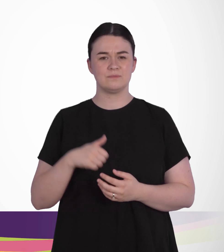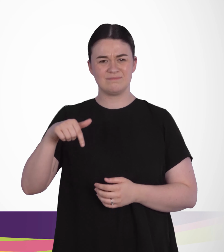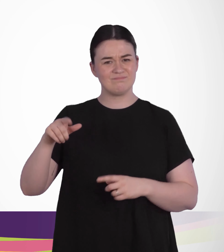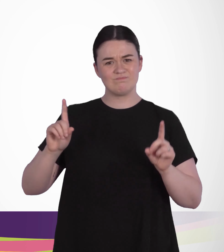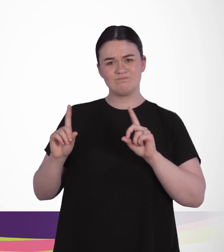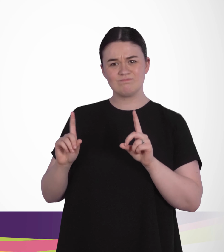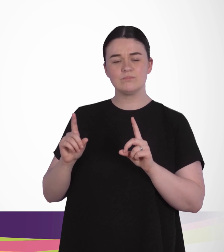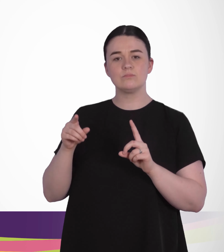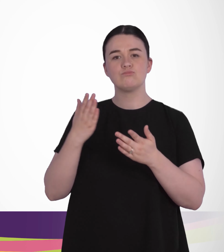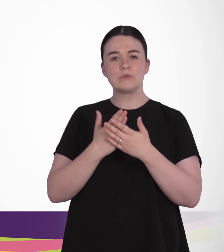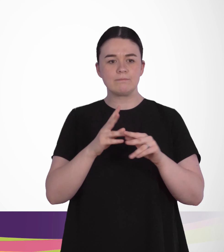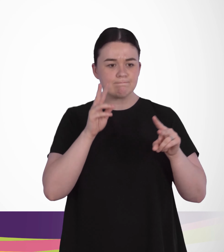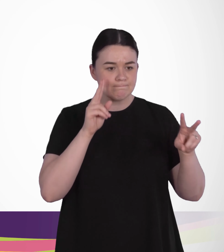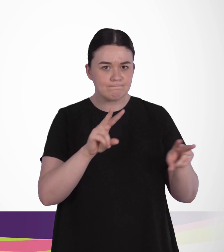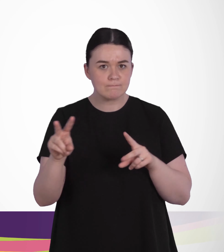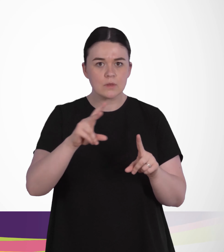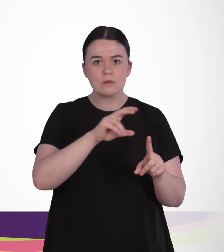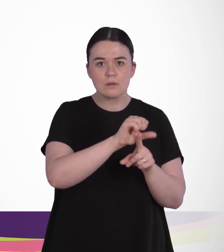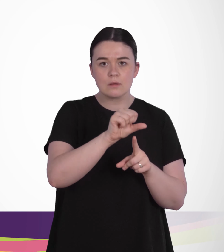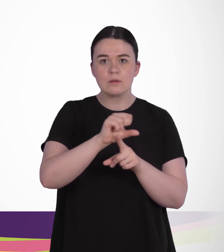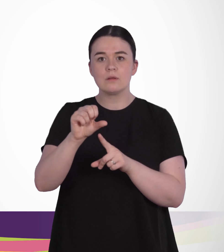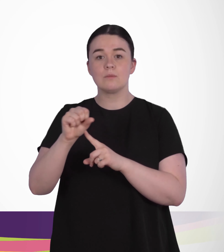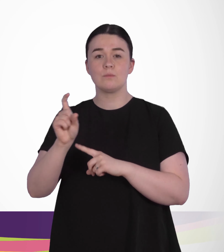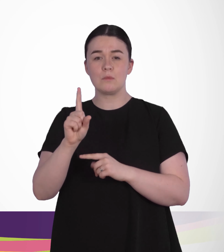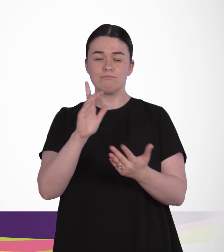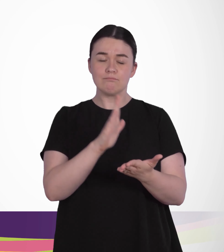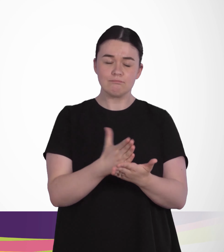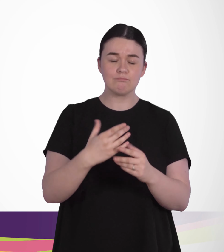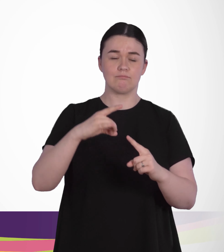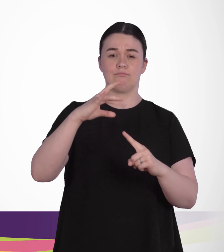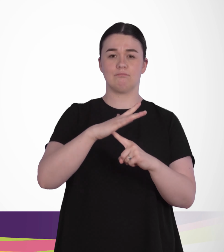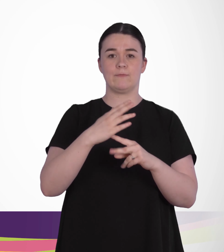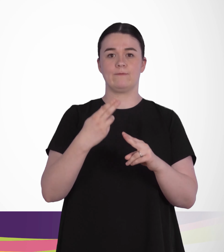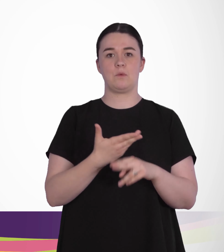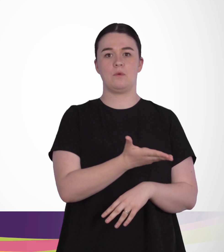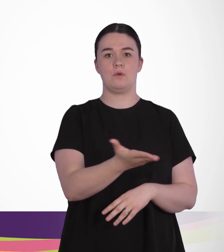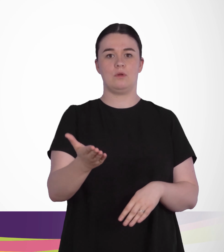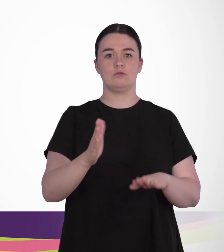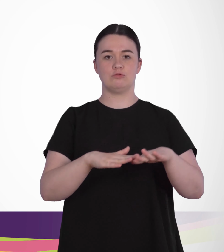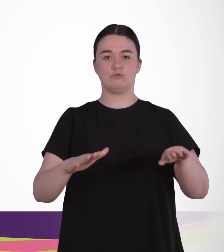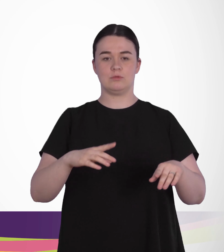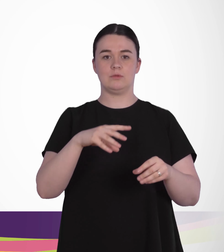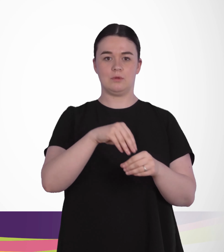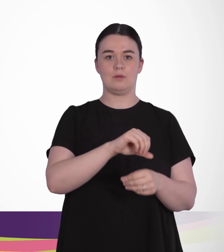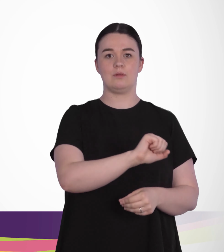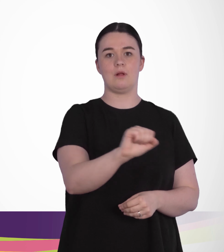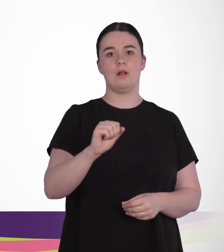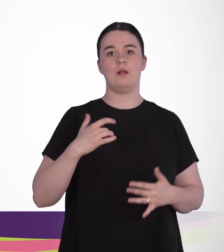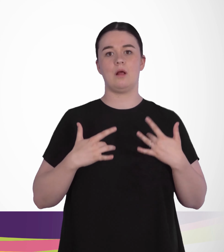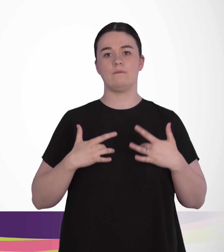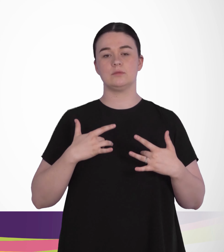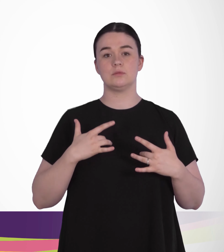The consultations set out to identify what matters most to children in their lives,